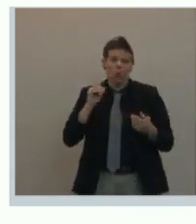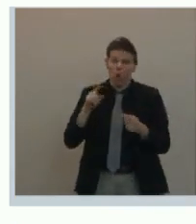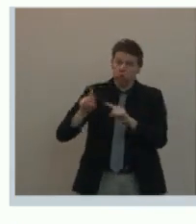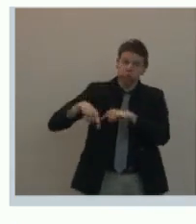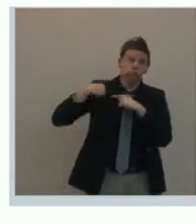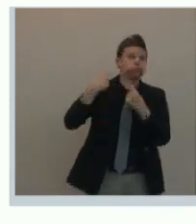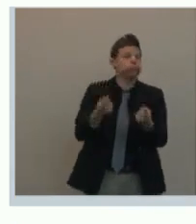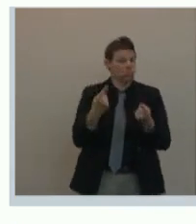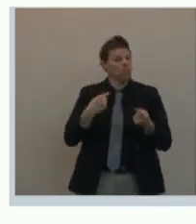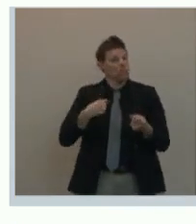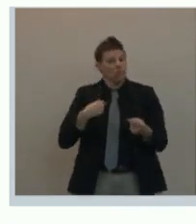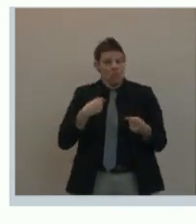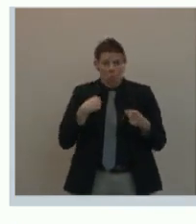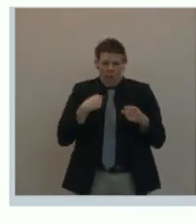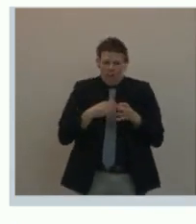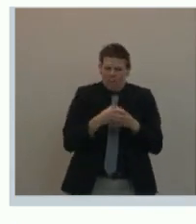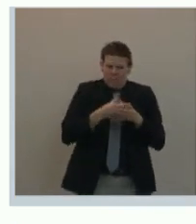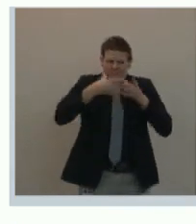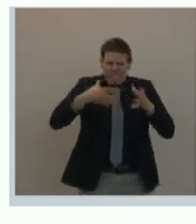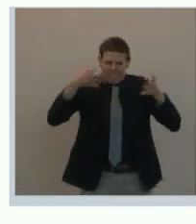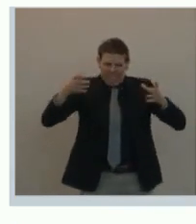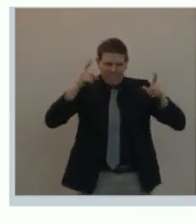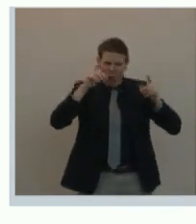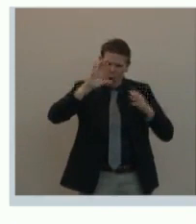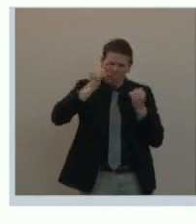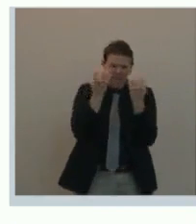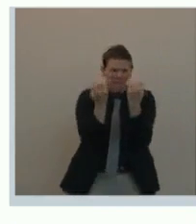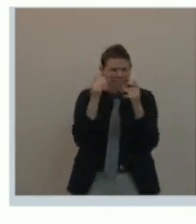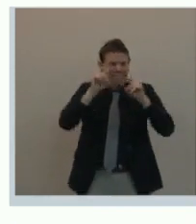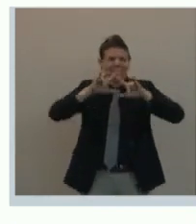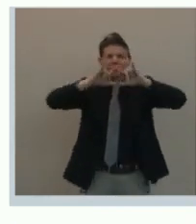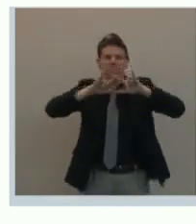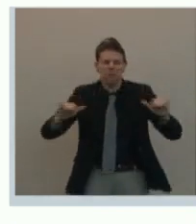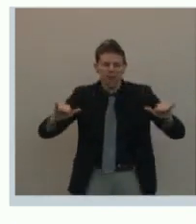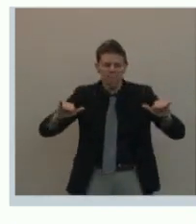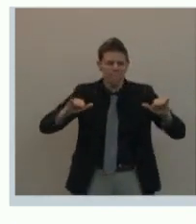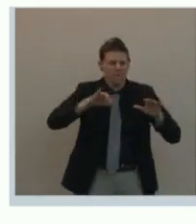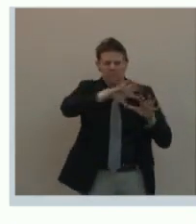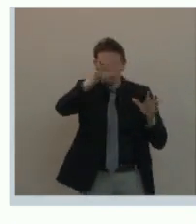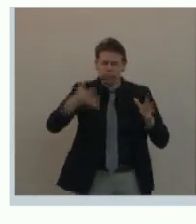THEY ARE WORKING AROUND-THE-CLOCK THE CLOCK AND THEY ARE CONTINUALLY TESTING ANYTHING THAT COMES IN.